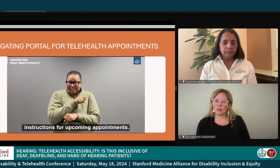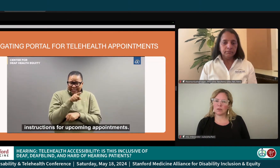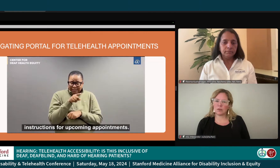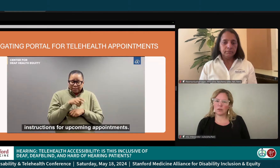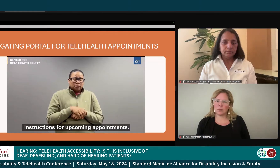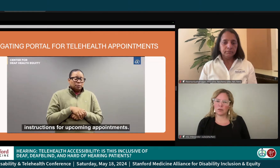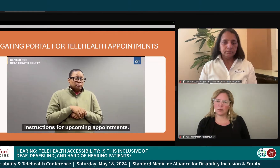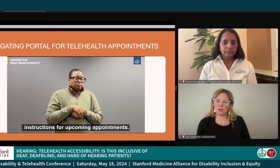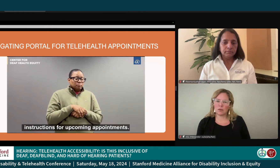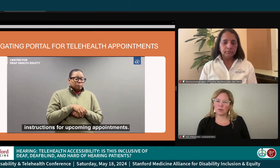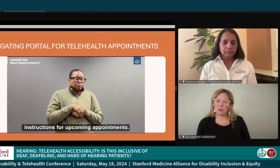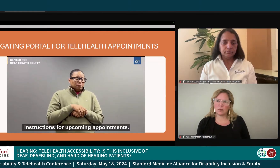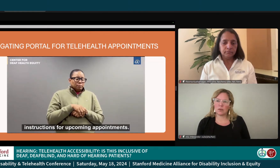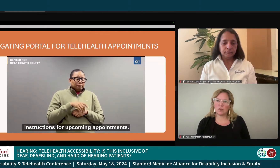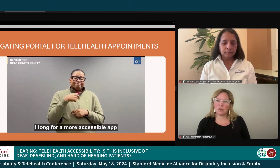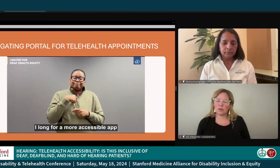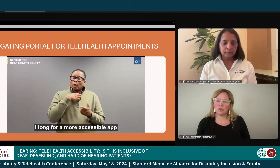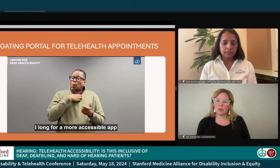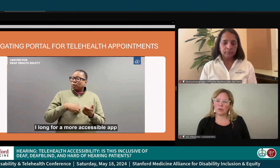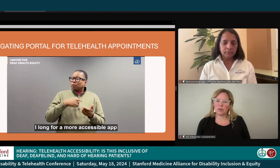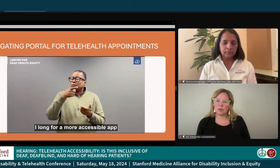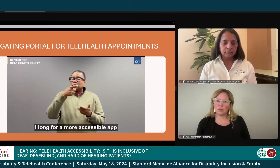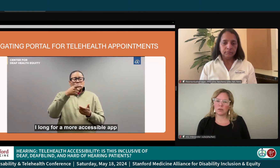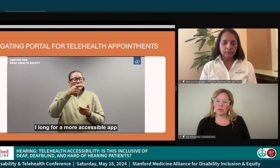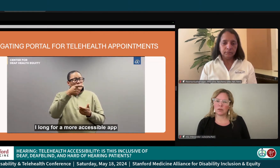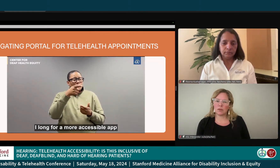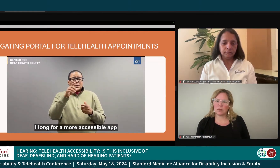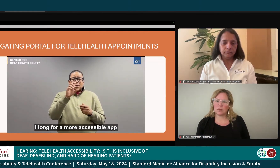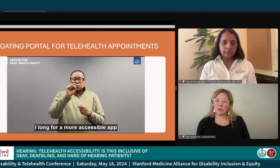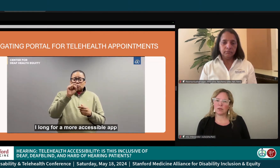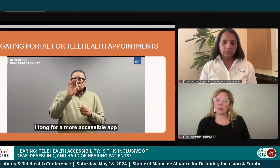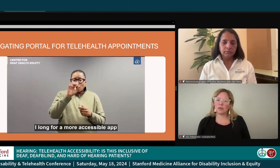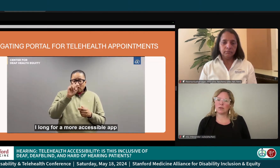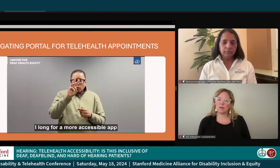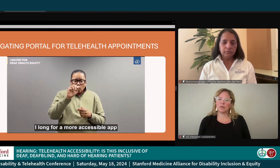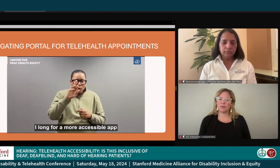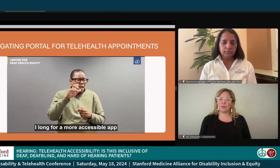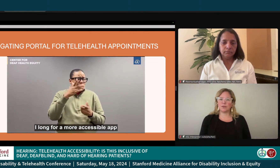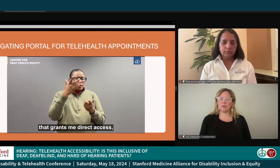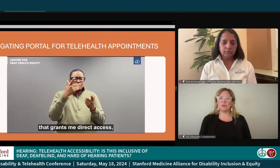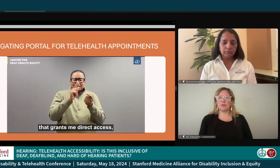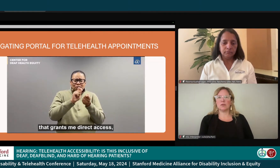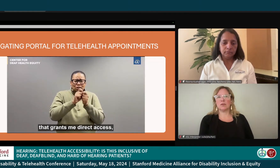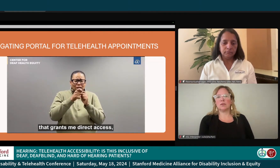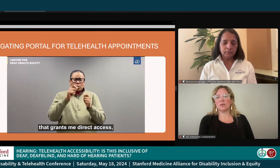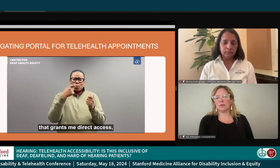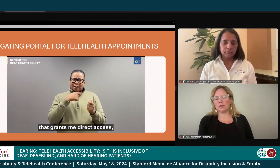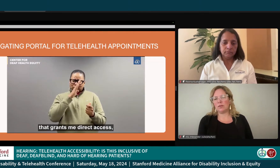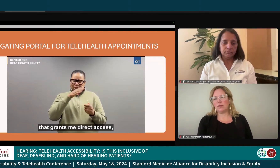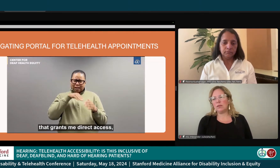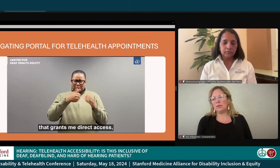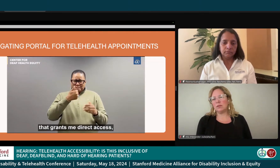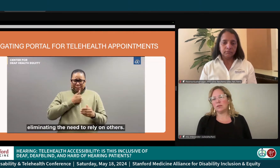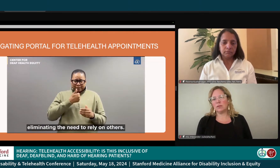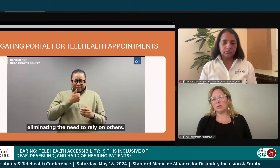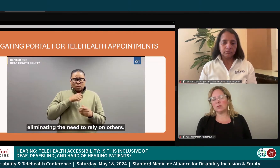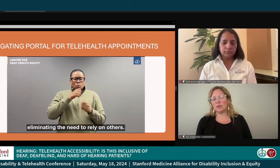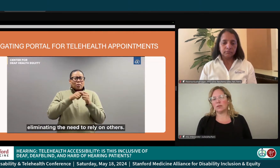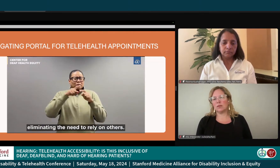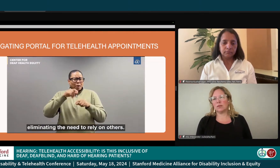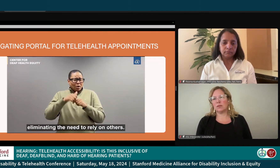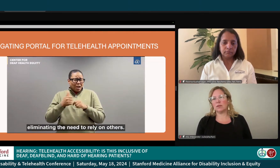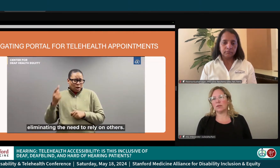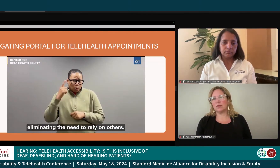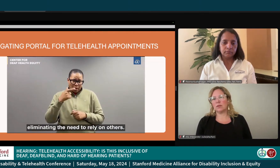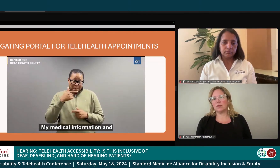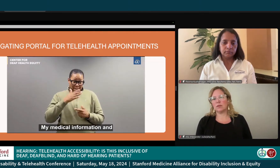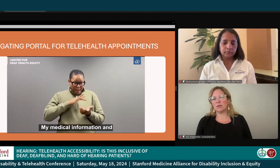appointments. I long for more accessible apps that grant me direct access, eliminating the need